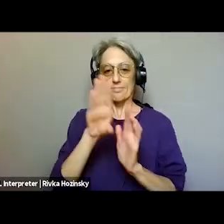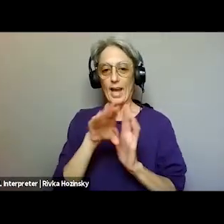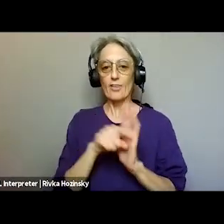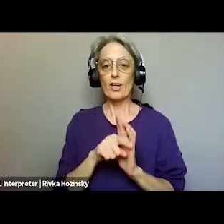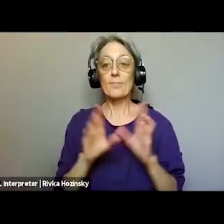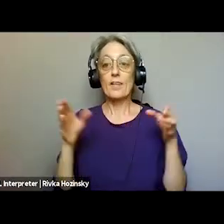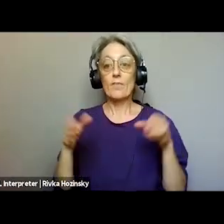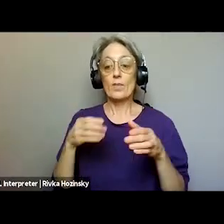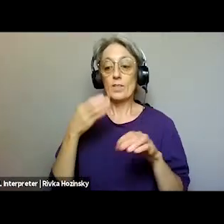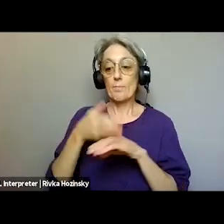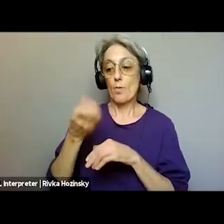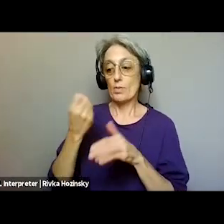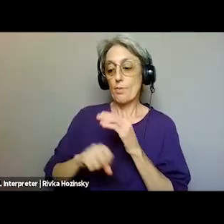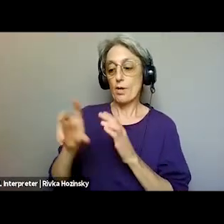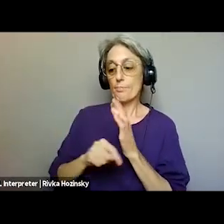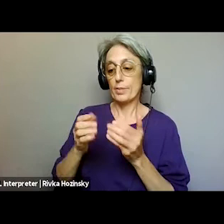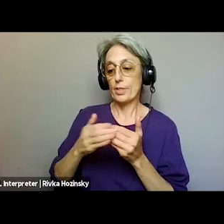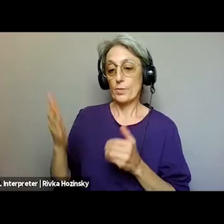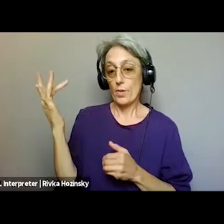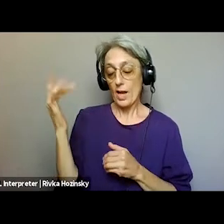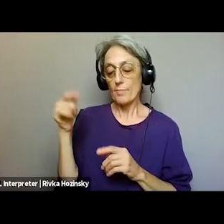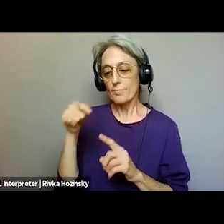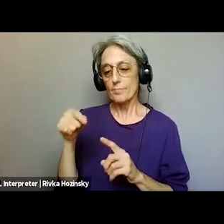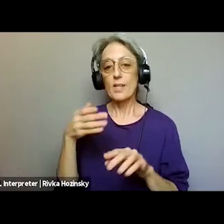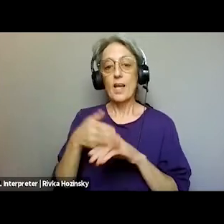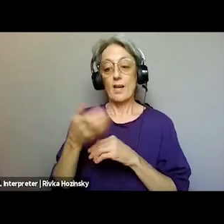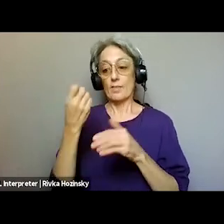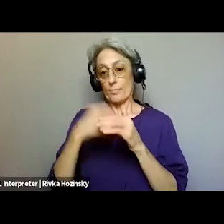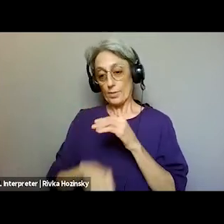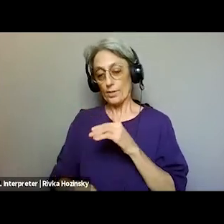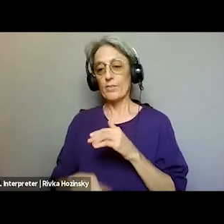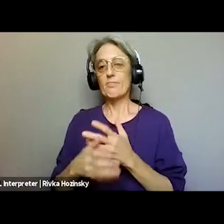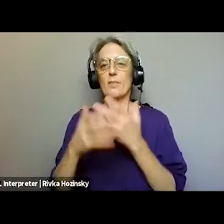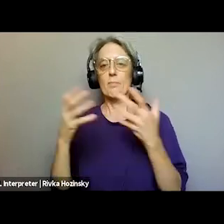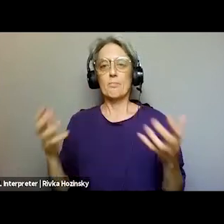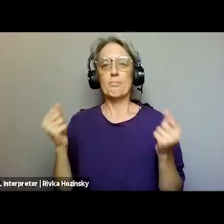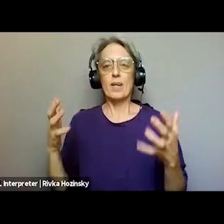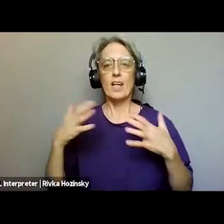well we know that the postpartum period is a time of significant physiological and psychological